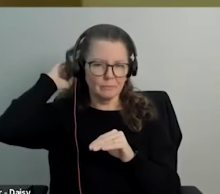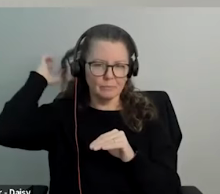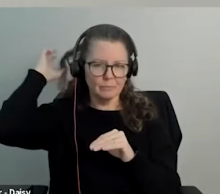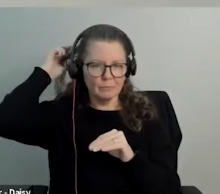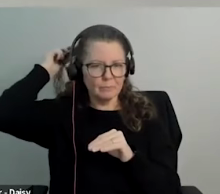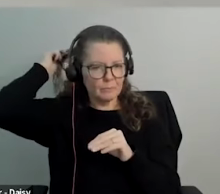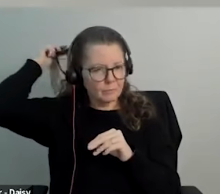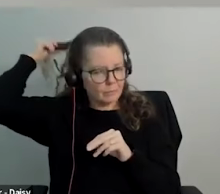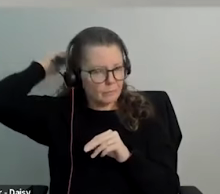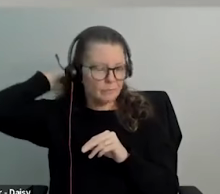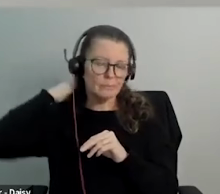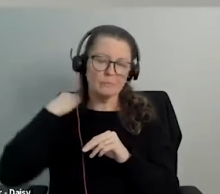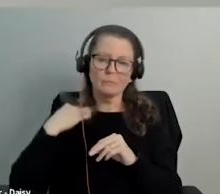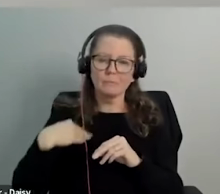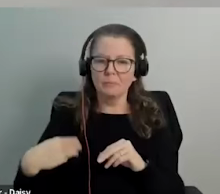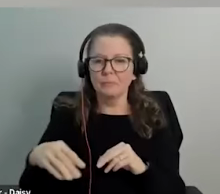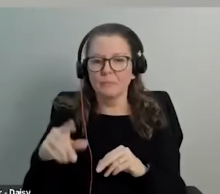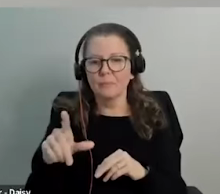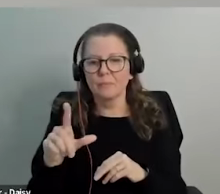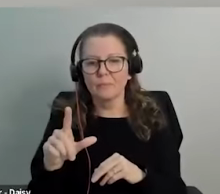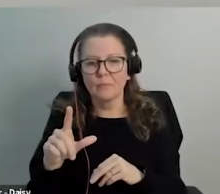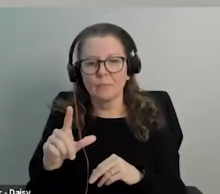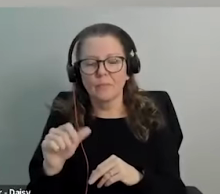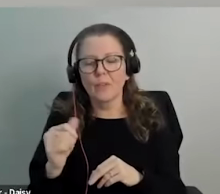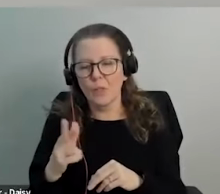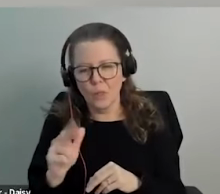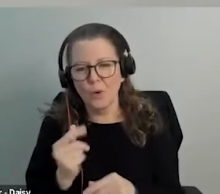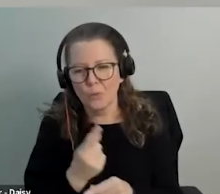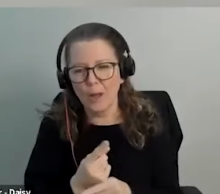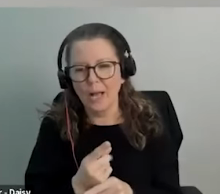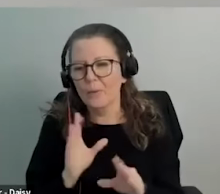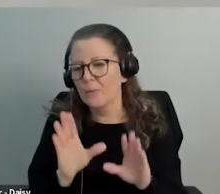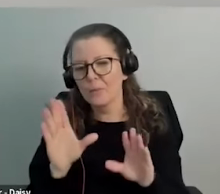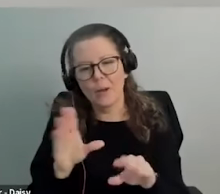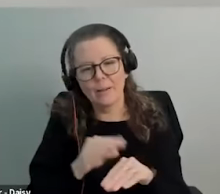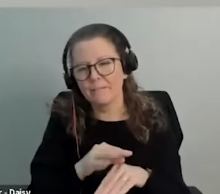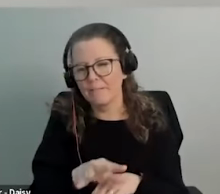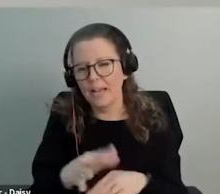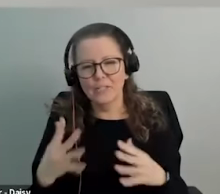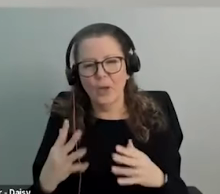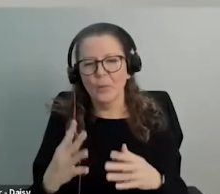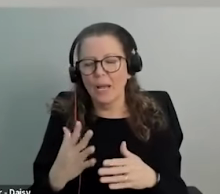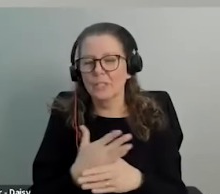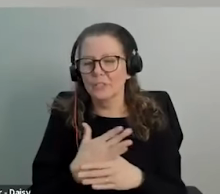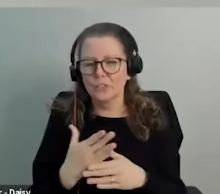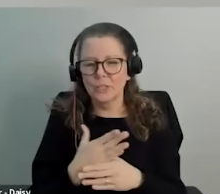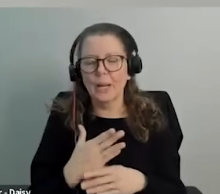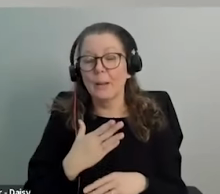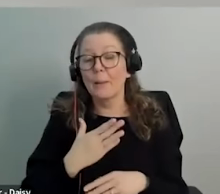Yeah, and this is Laura, some great advice being shared here. I'll frame mine a little bit differently